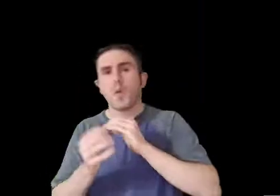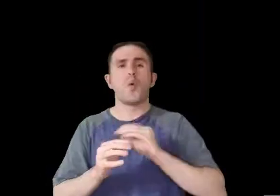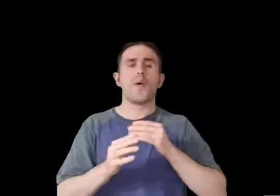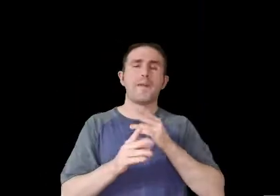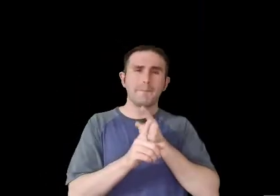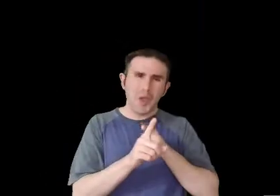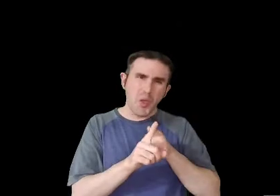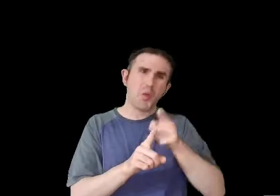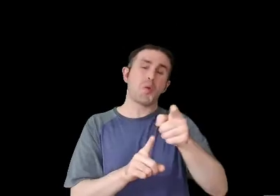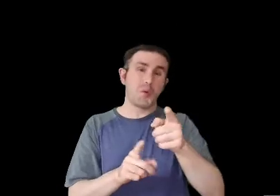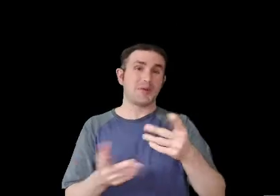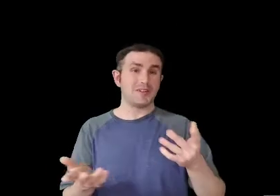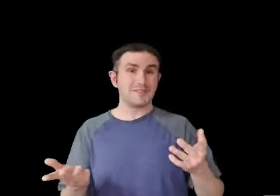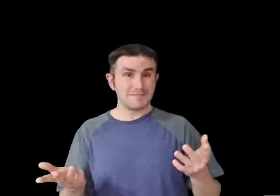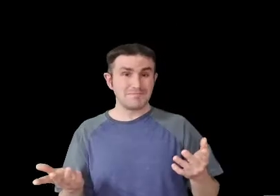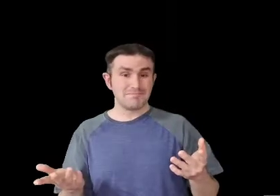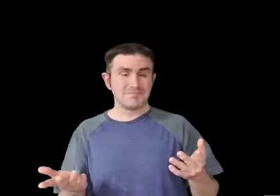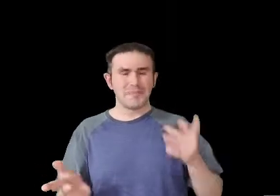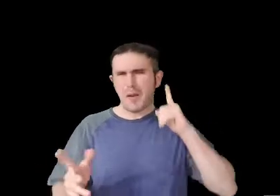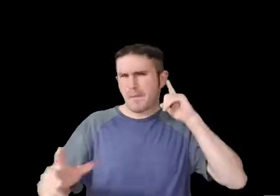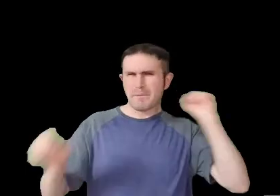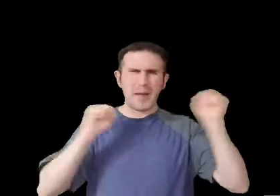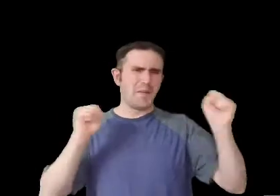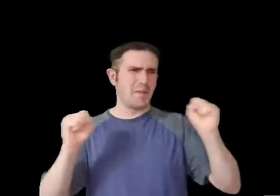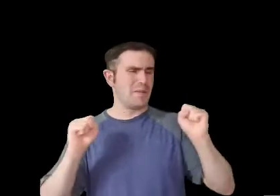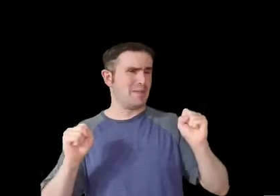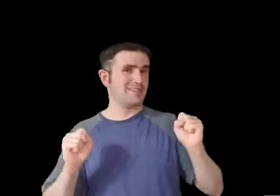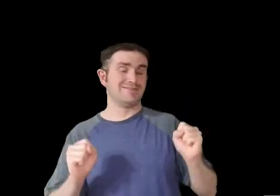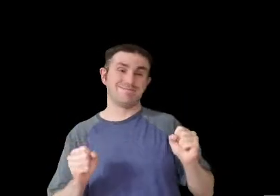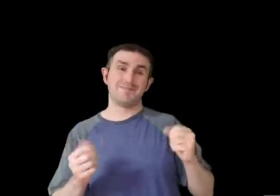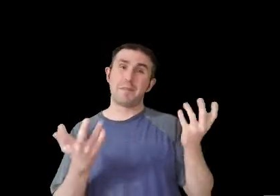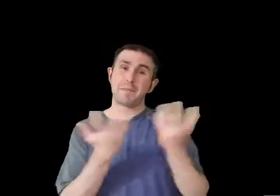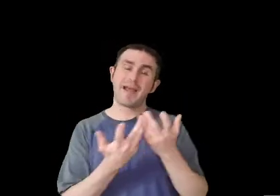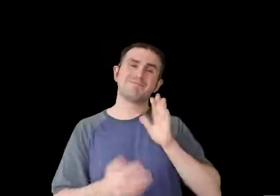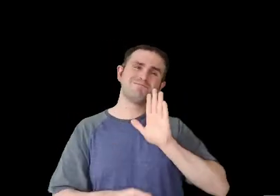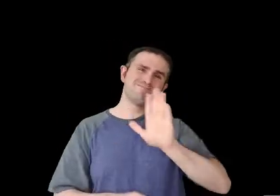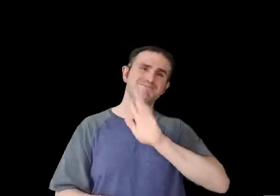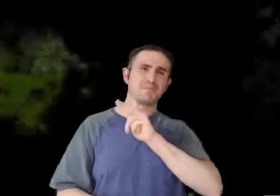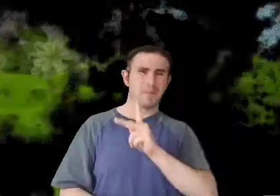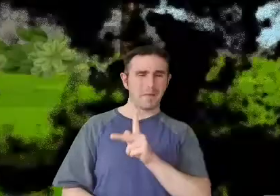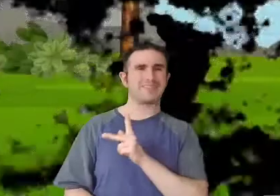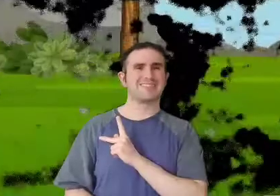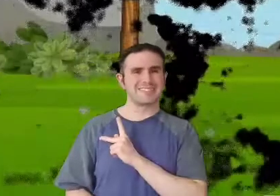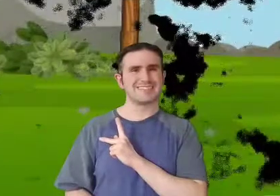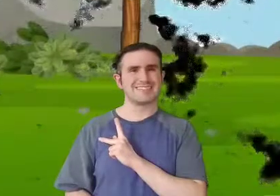down, nothing that would be tinted or shaded, just like the really, bright colors because it matches the personality that you're trying to create!